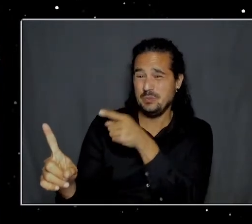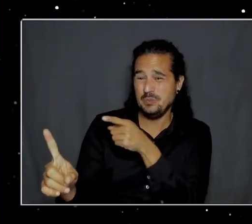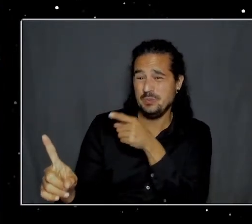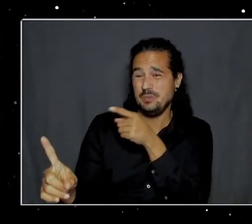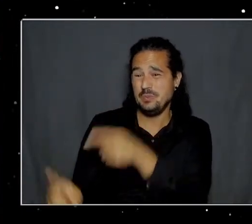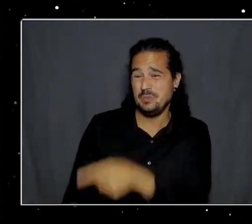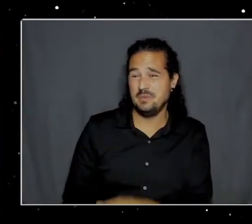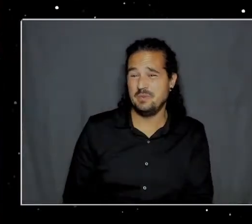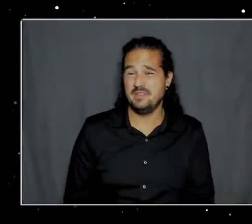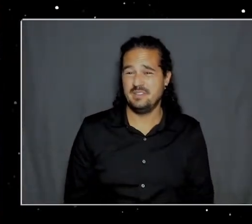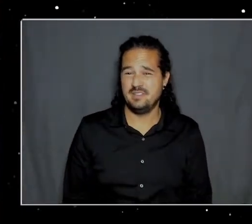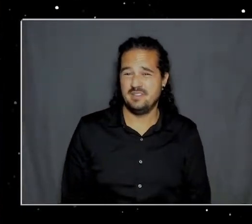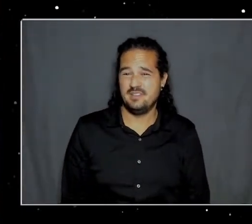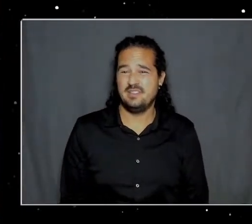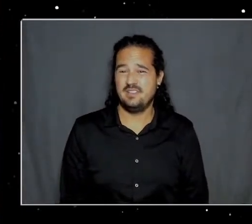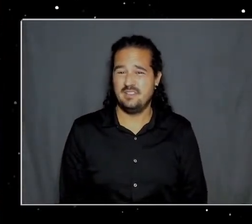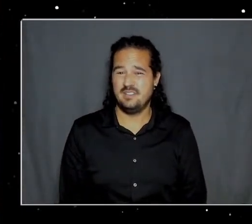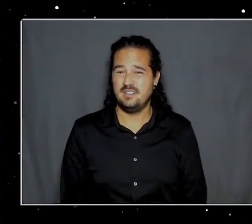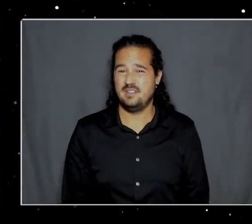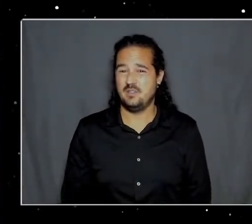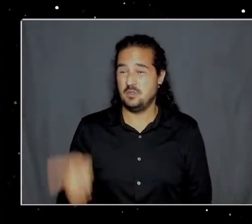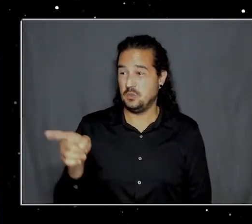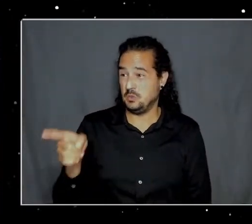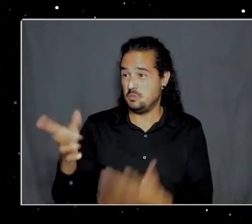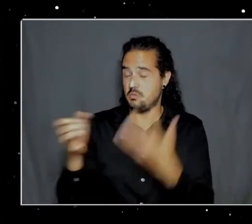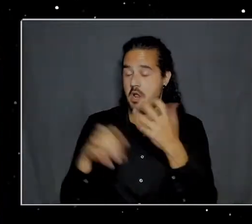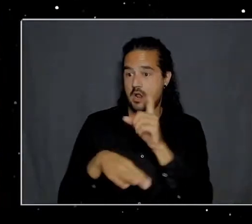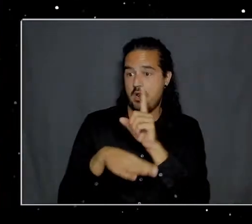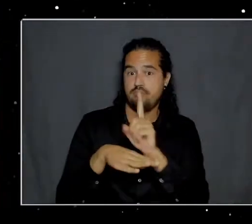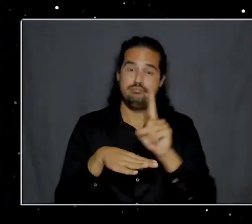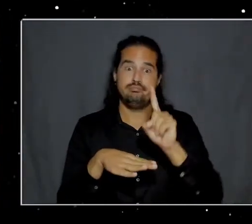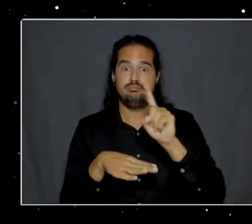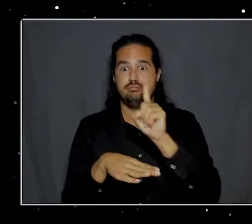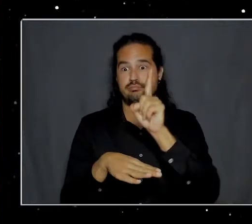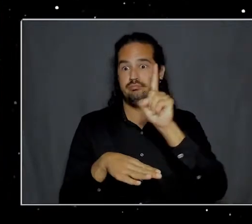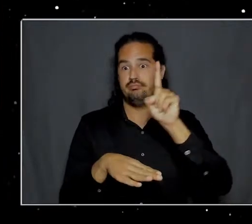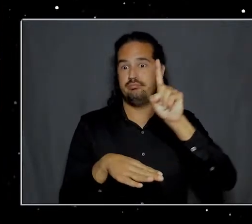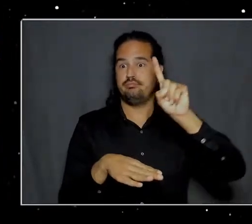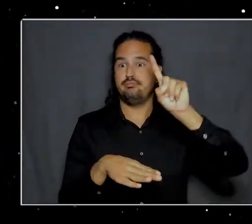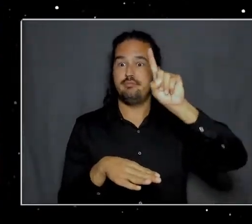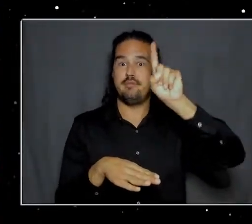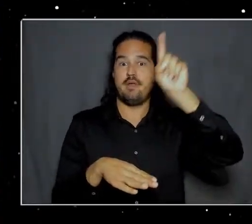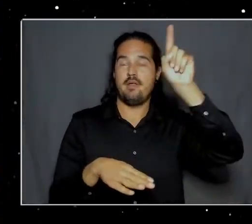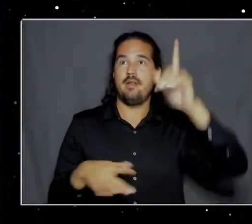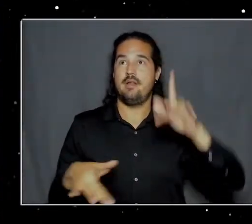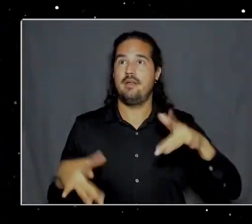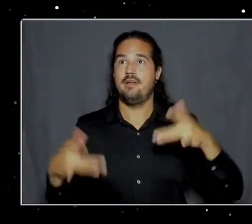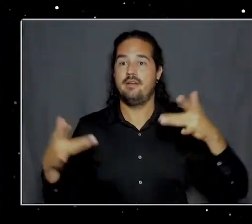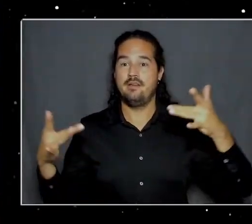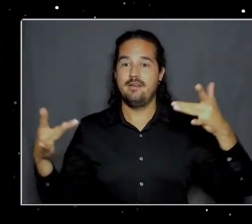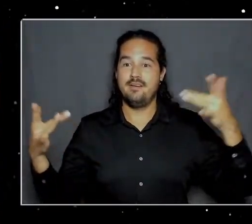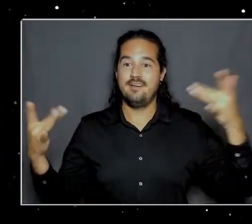BECAUSE I WANT YOU YOU WANT YOUR FEET OFF THE